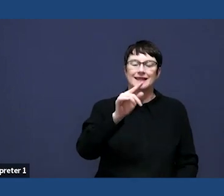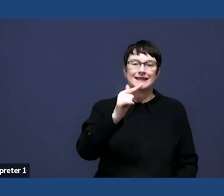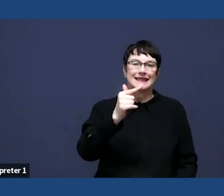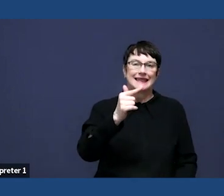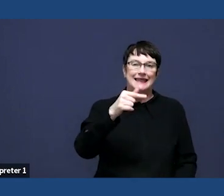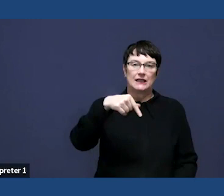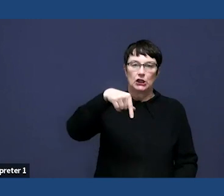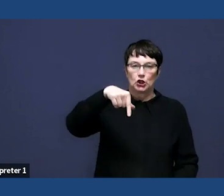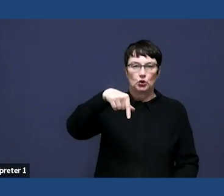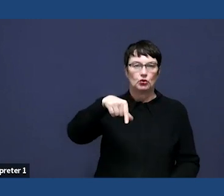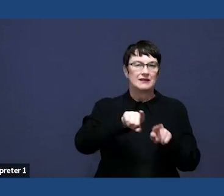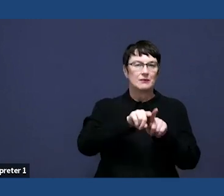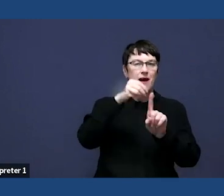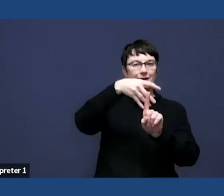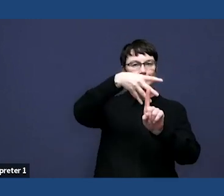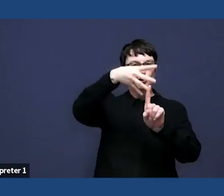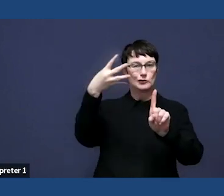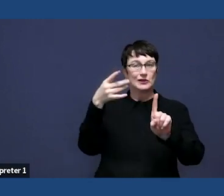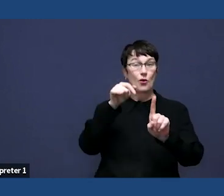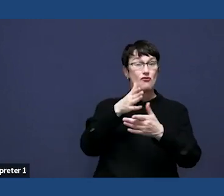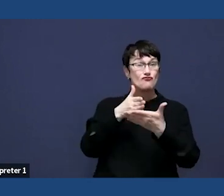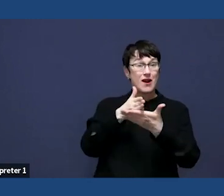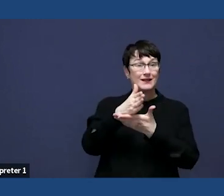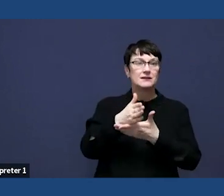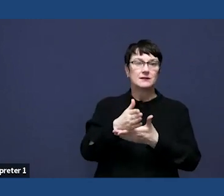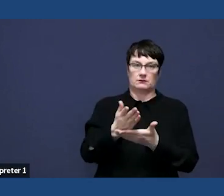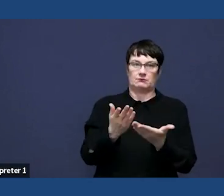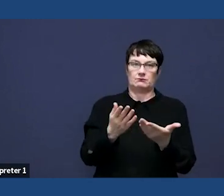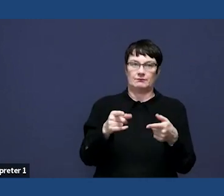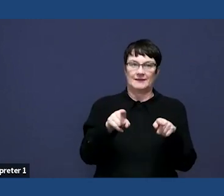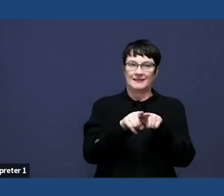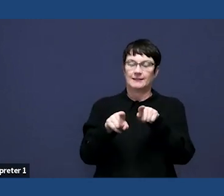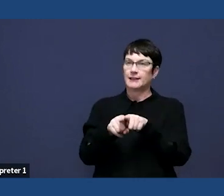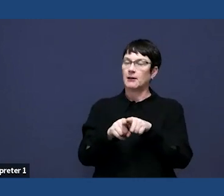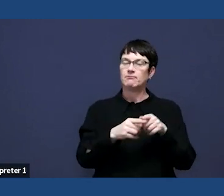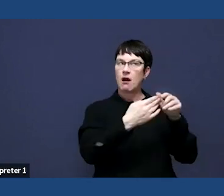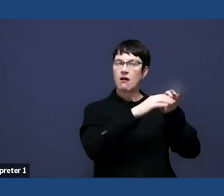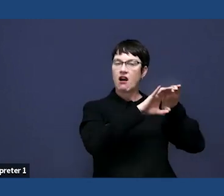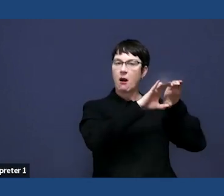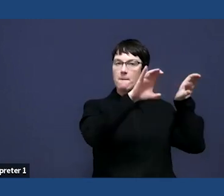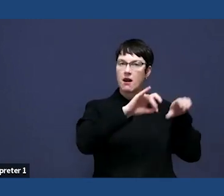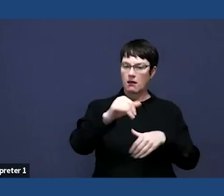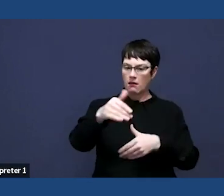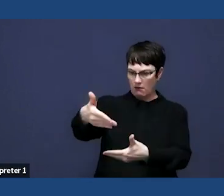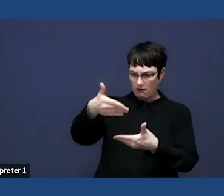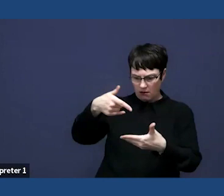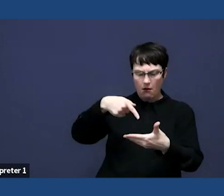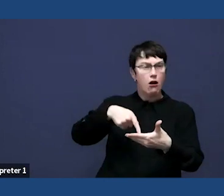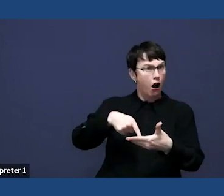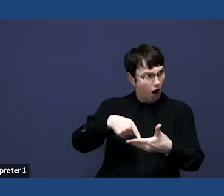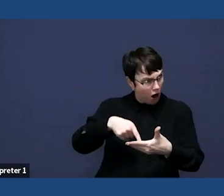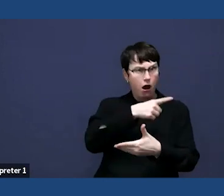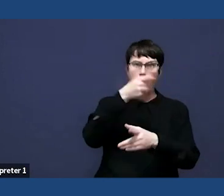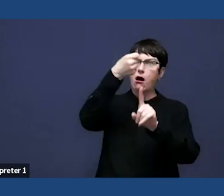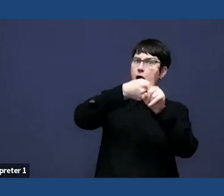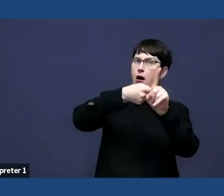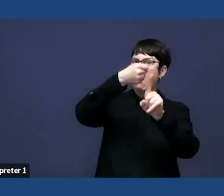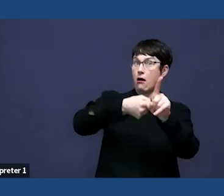And I think in some cases we see evidence of companies doing the right thing with respect